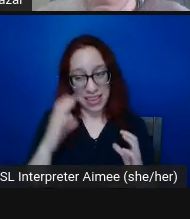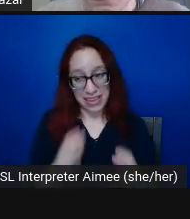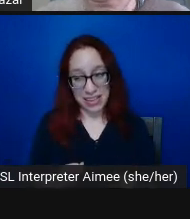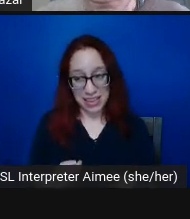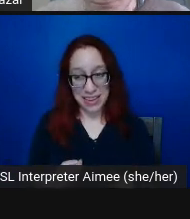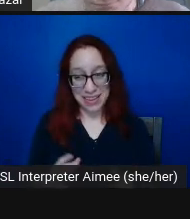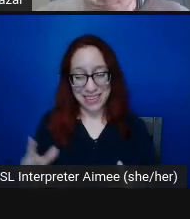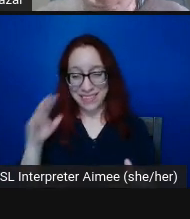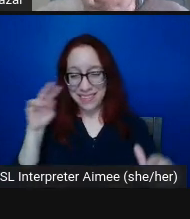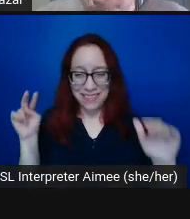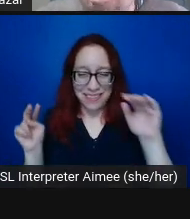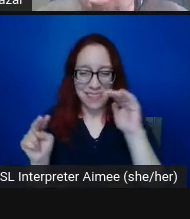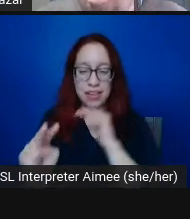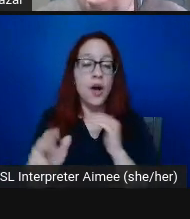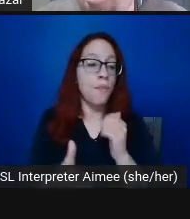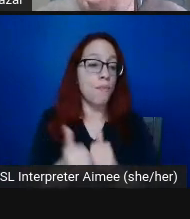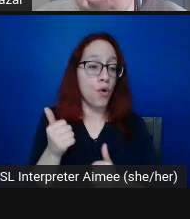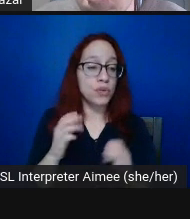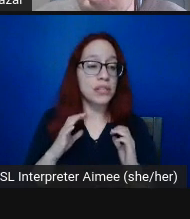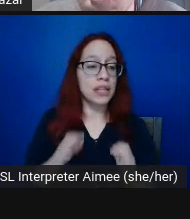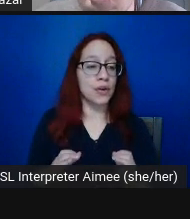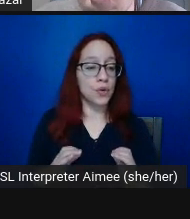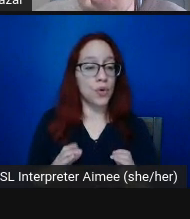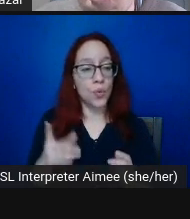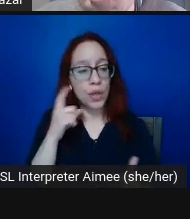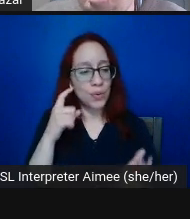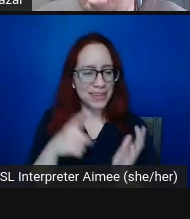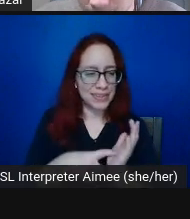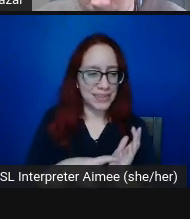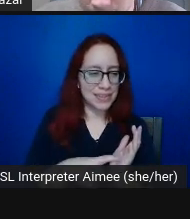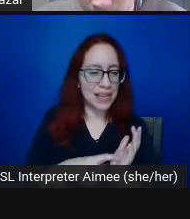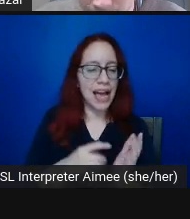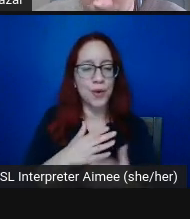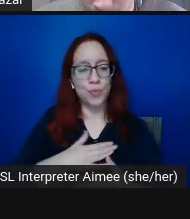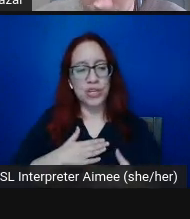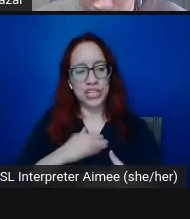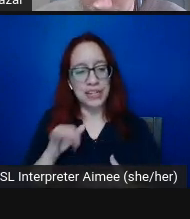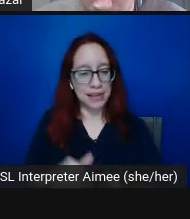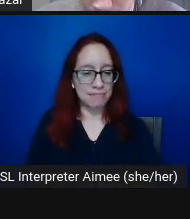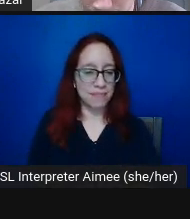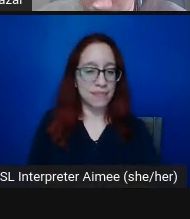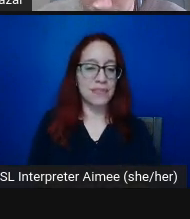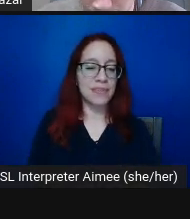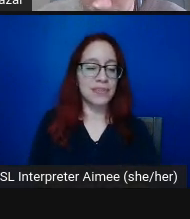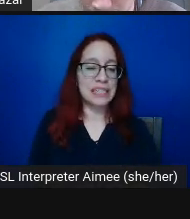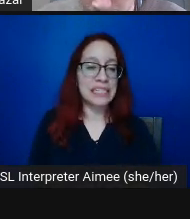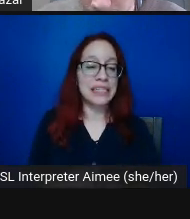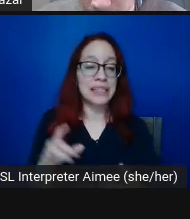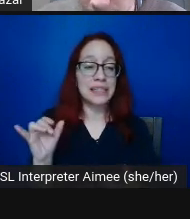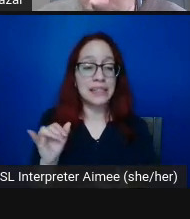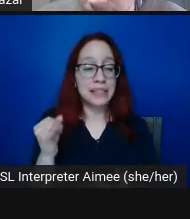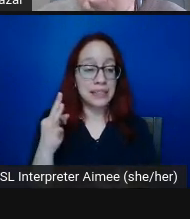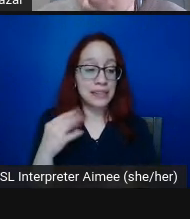most of your clients will recognize and appreciate that. Now, let's say that you didn't bother to check.